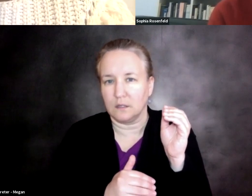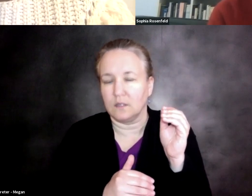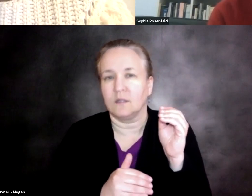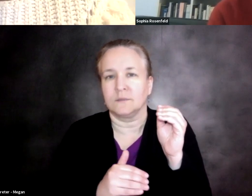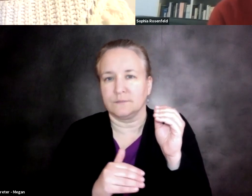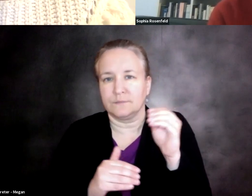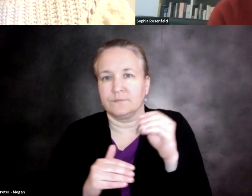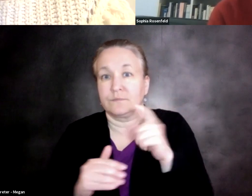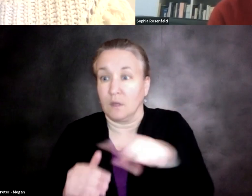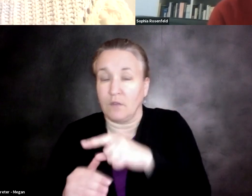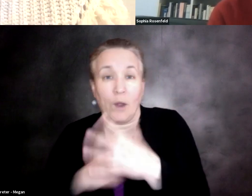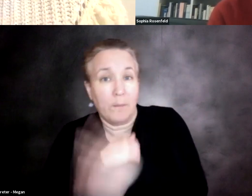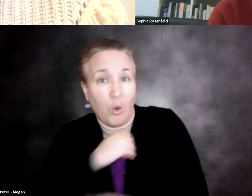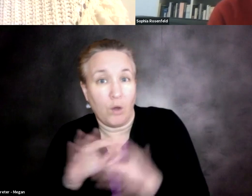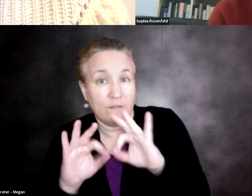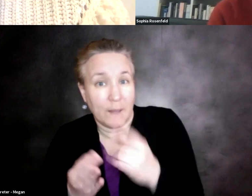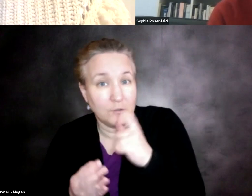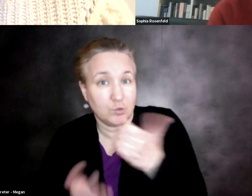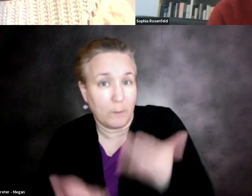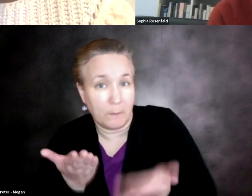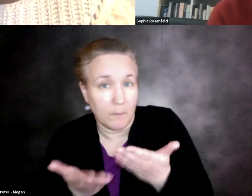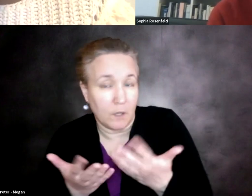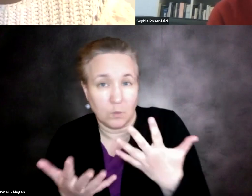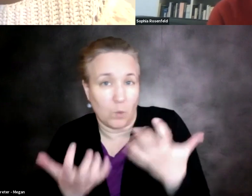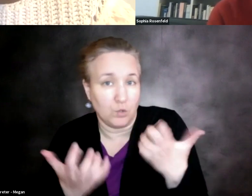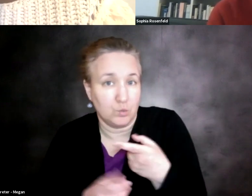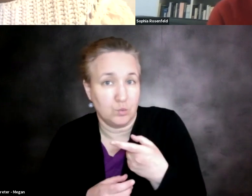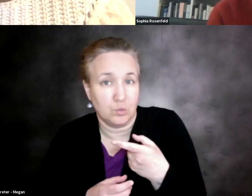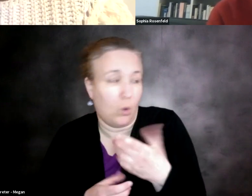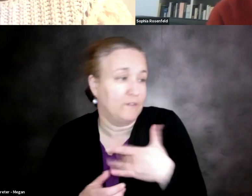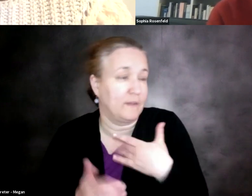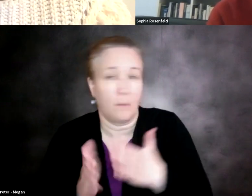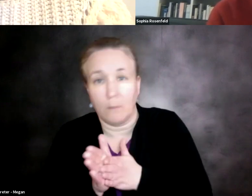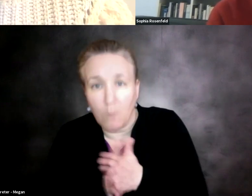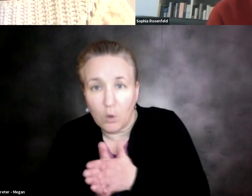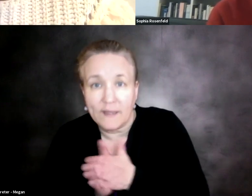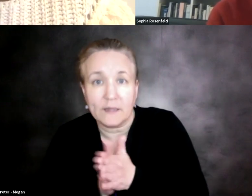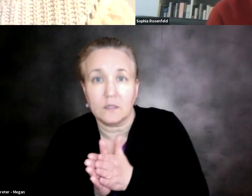that might want to-- they might be motivated to send their children